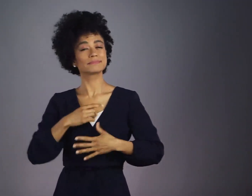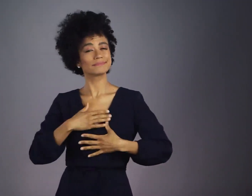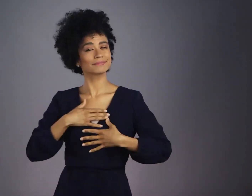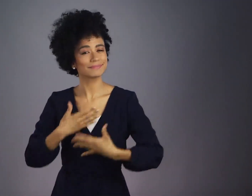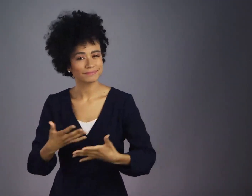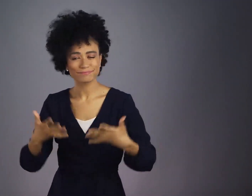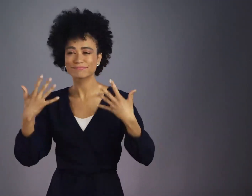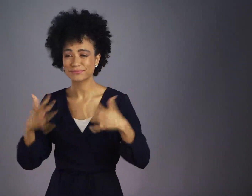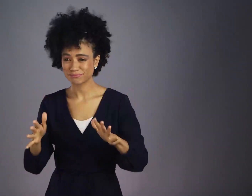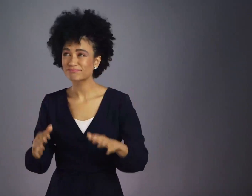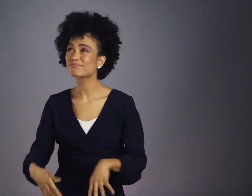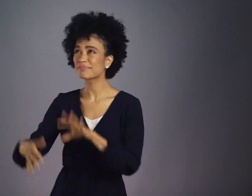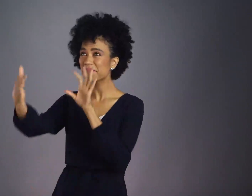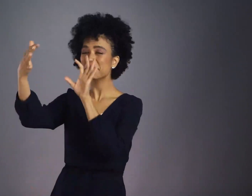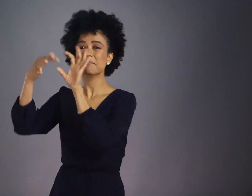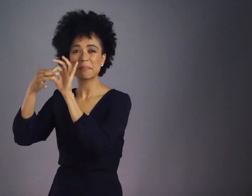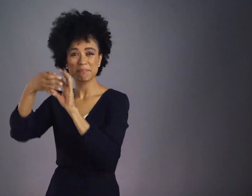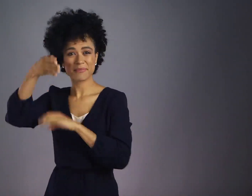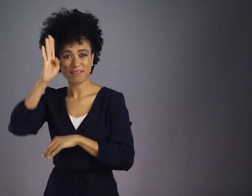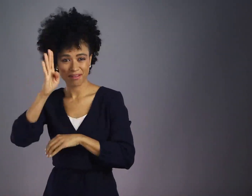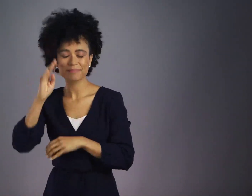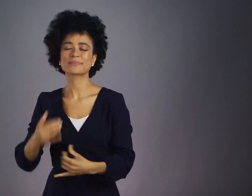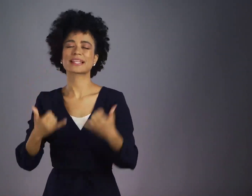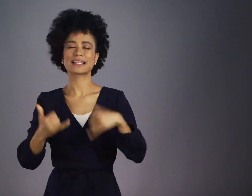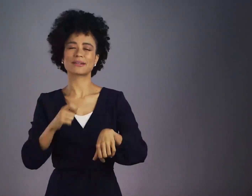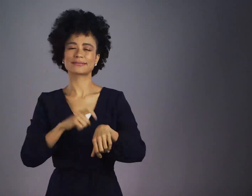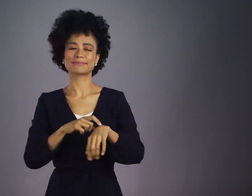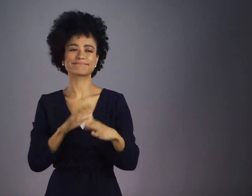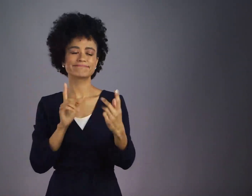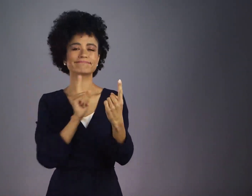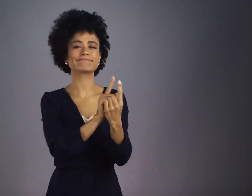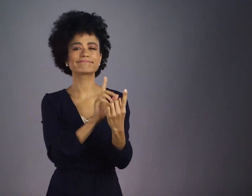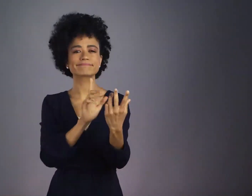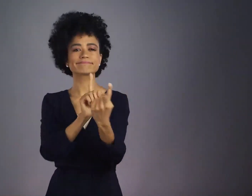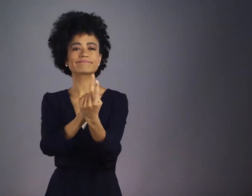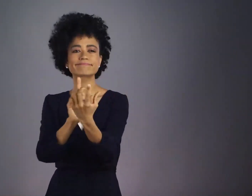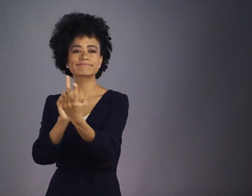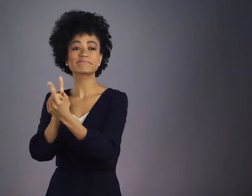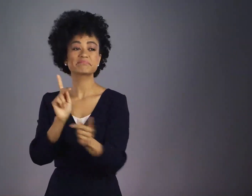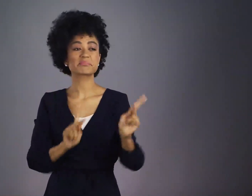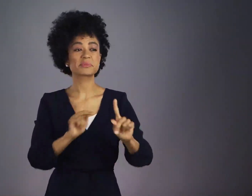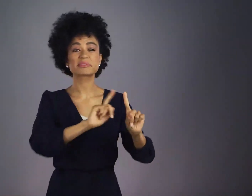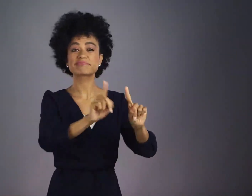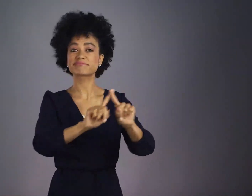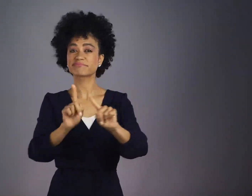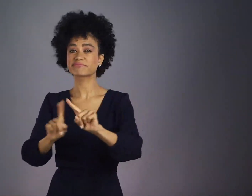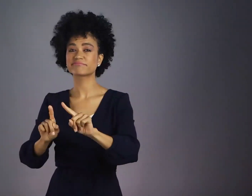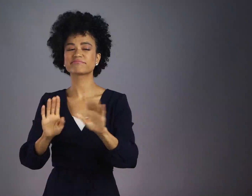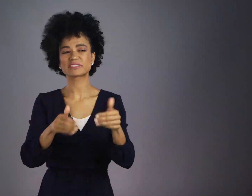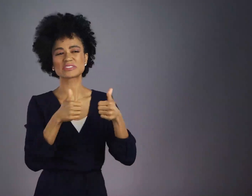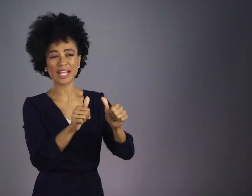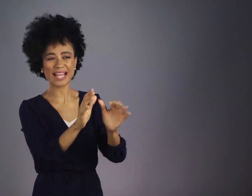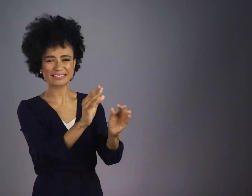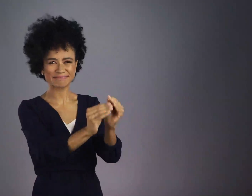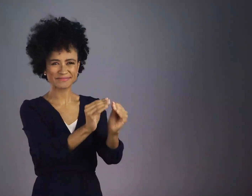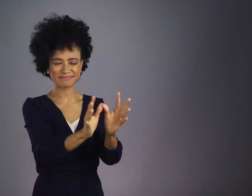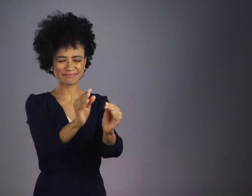We subjected ourselves to a drastic self-appraisal. Now we go out to our fellows